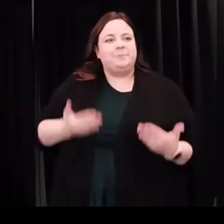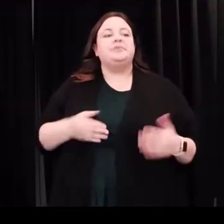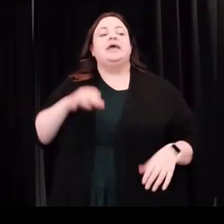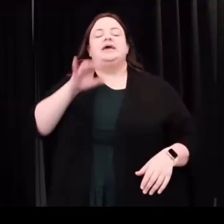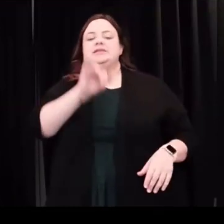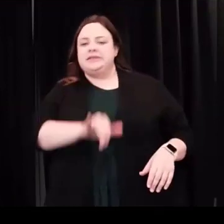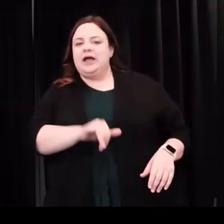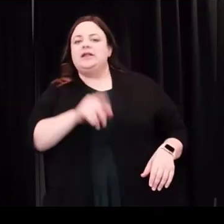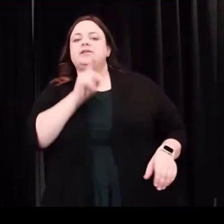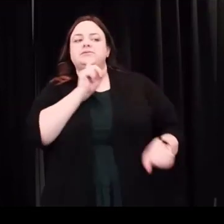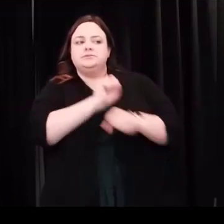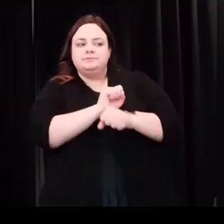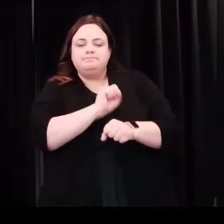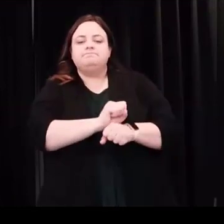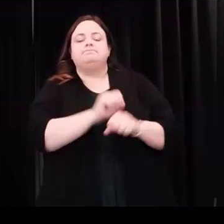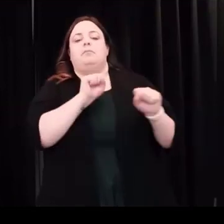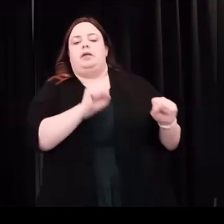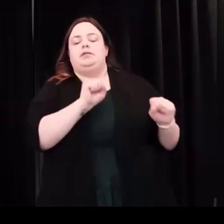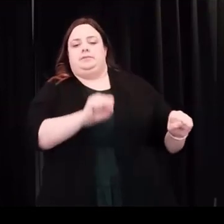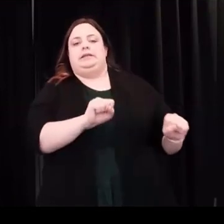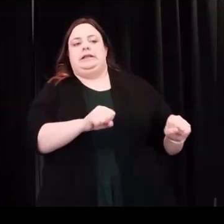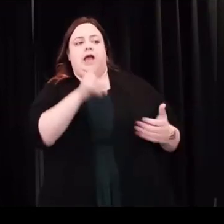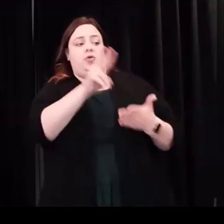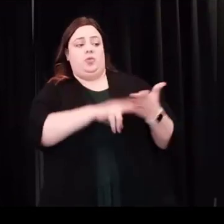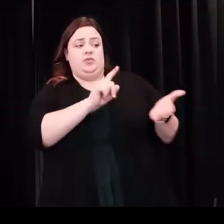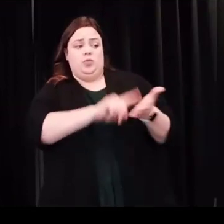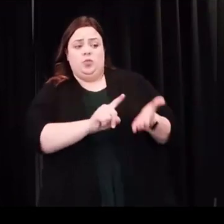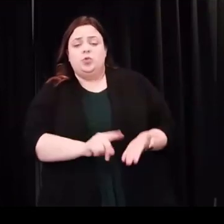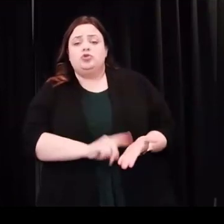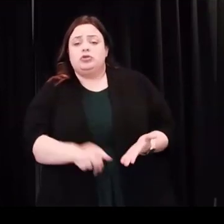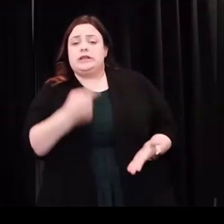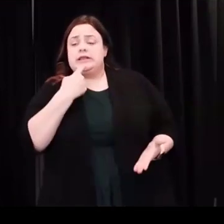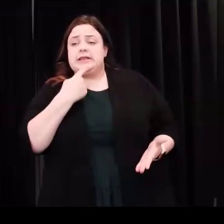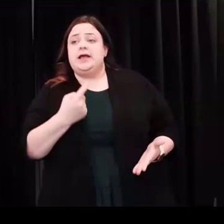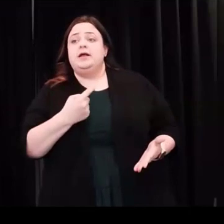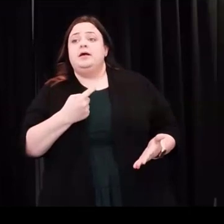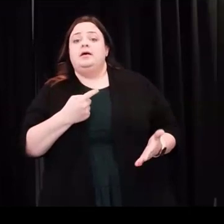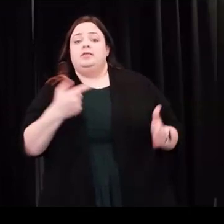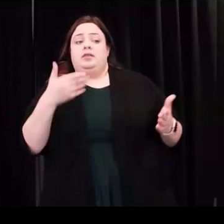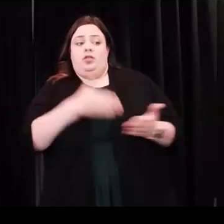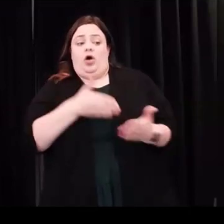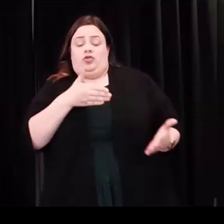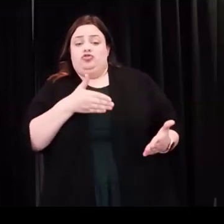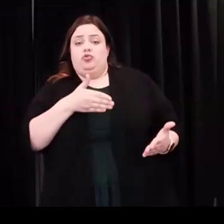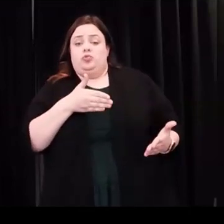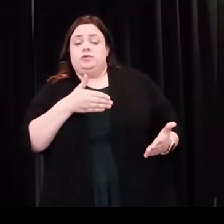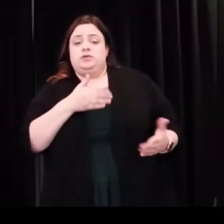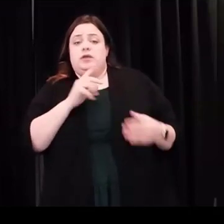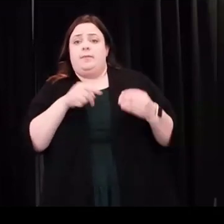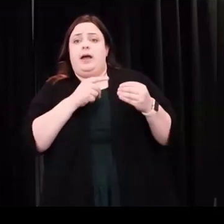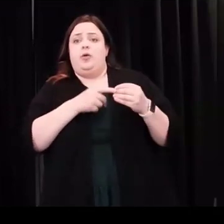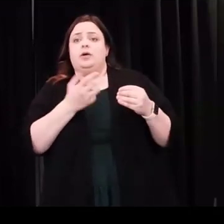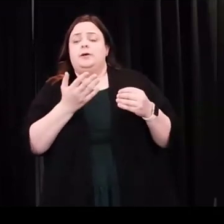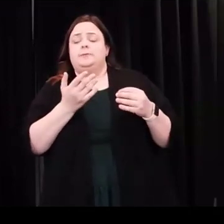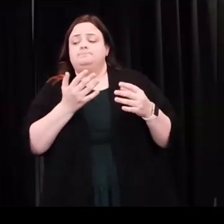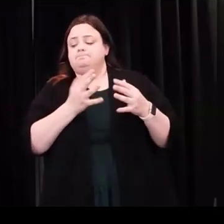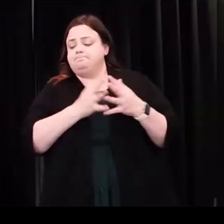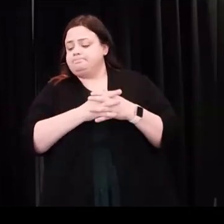a real possibility. I just read some research that said that the lawsuits about work from